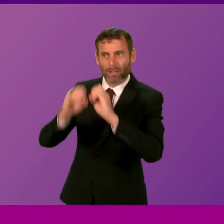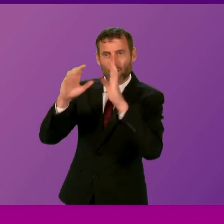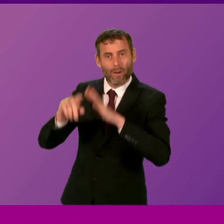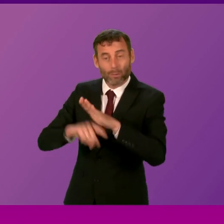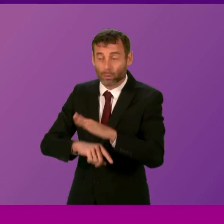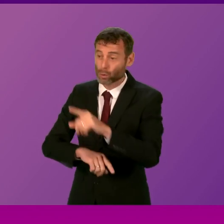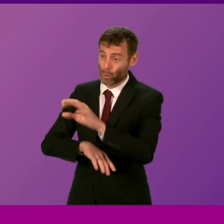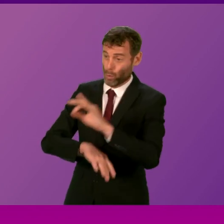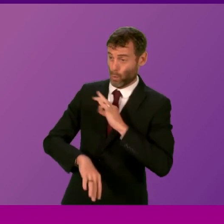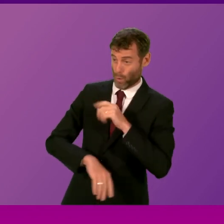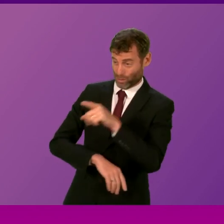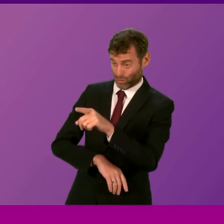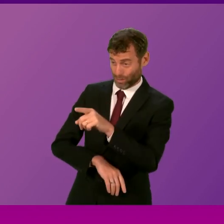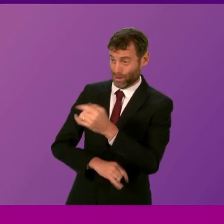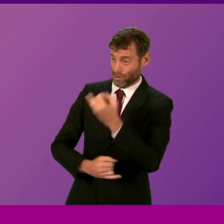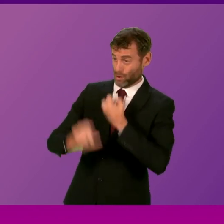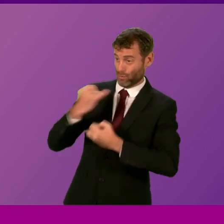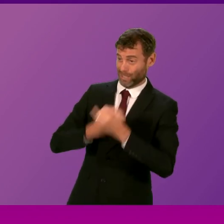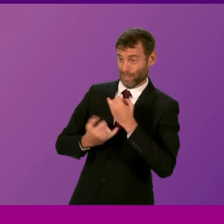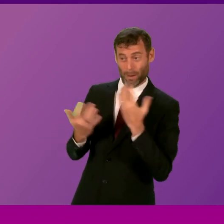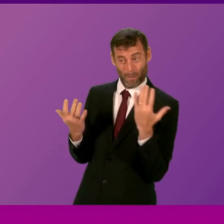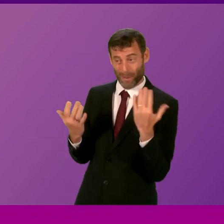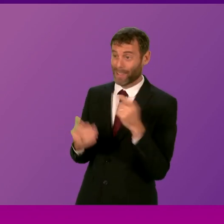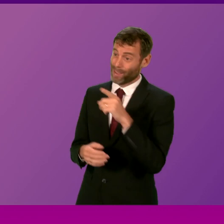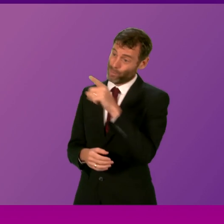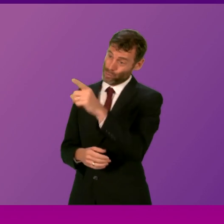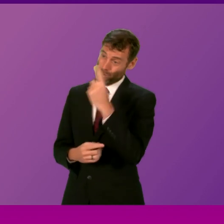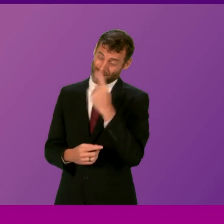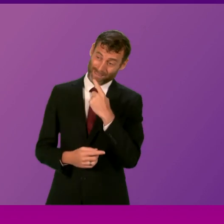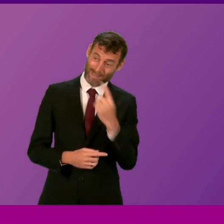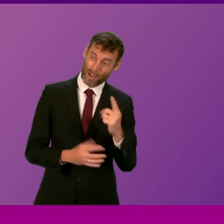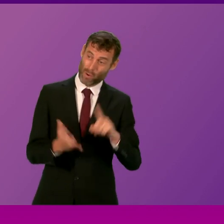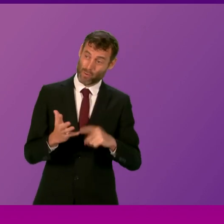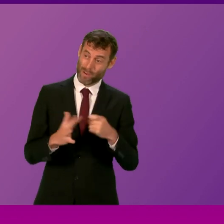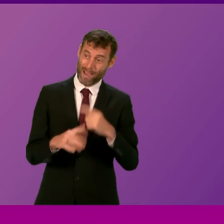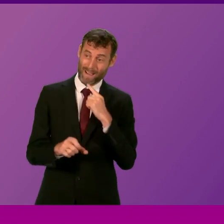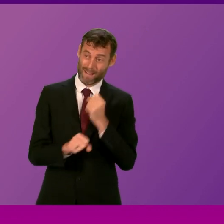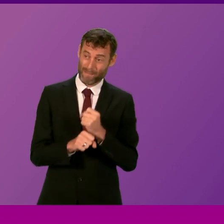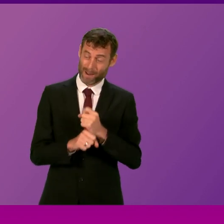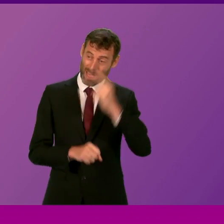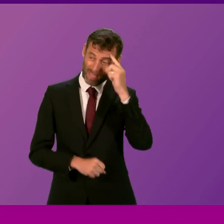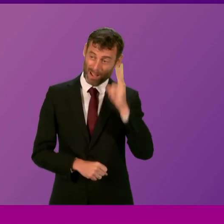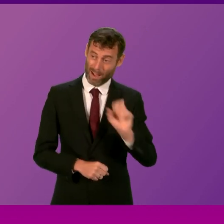If Brian Whittle or his colleagues in the Scottish Tories have any influence on the UK Government—which is unlikely—I ask them to please urge it to rethink,